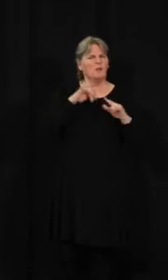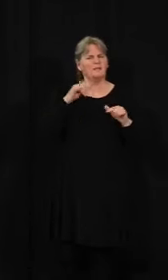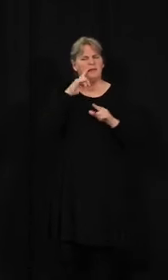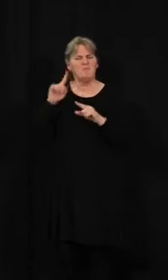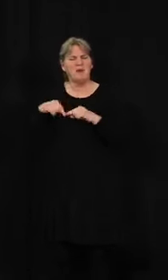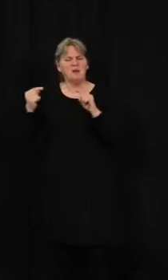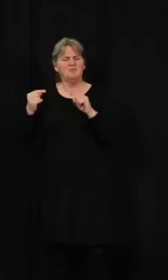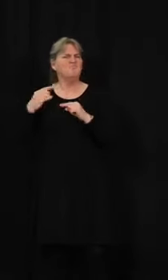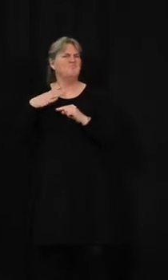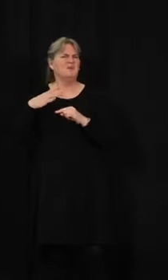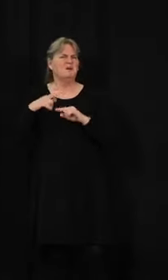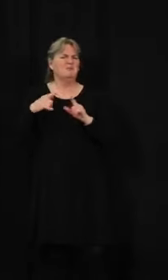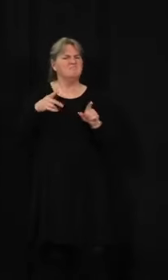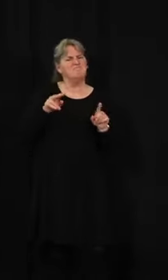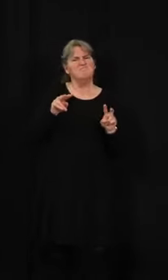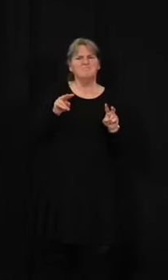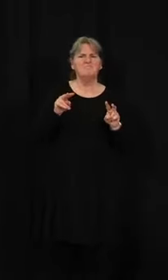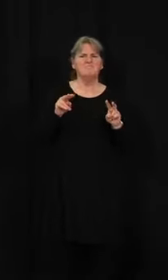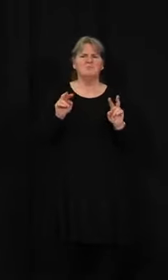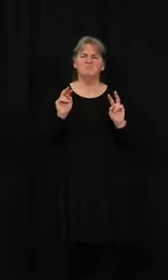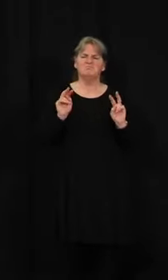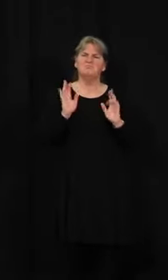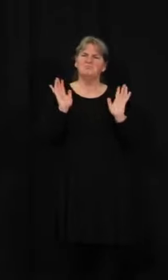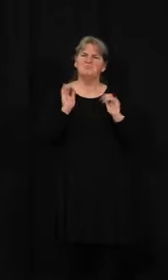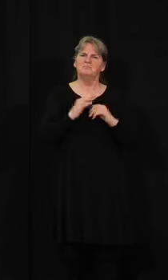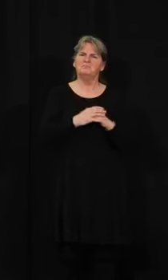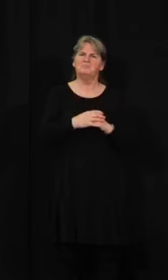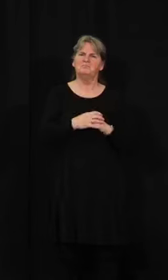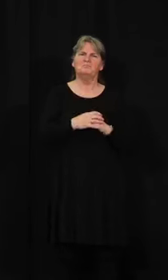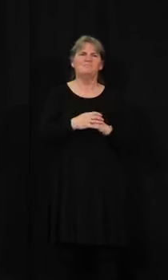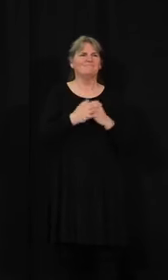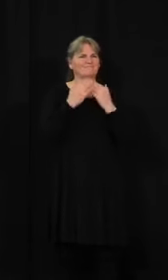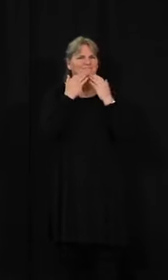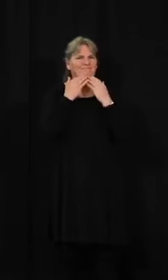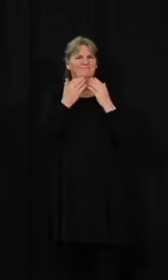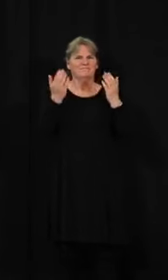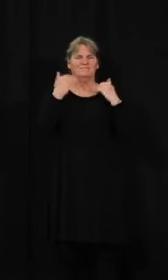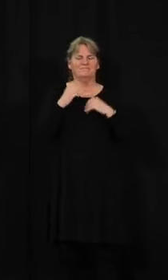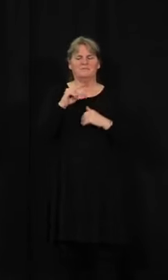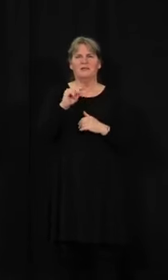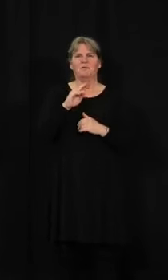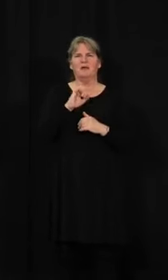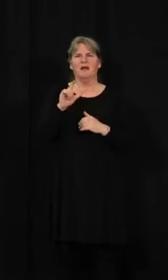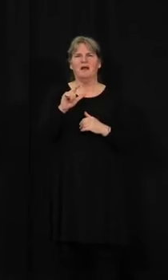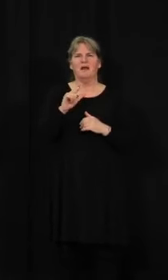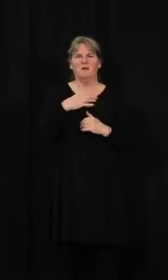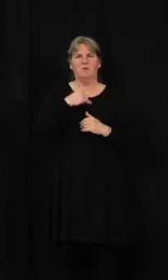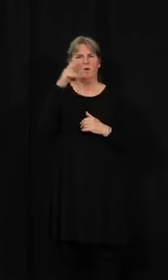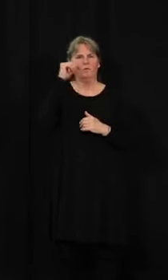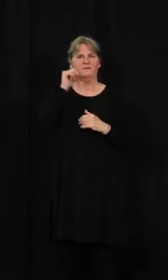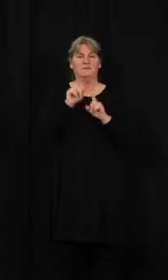consistent with something that you know of. Thank you. We will move to Gabrielle,